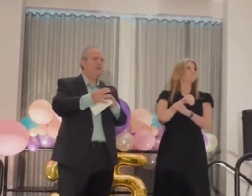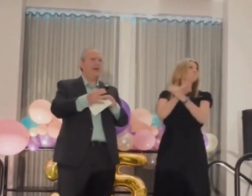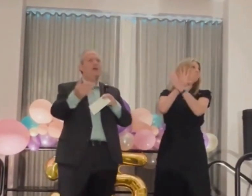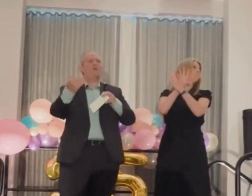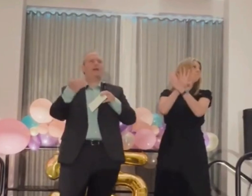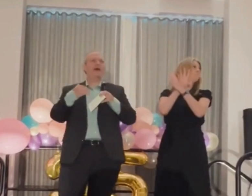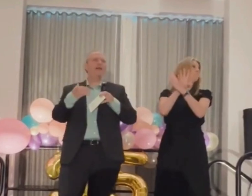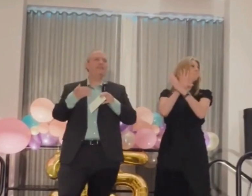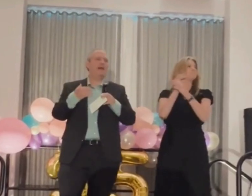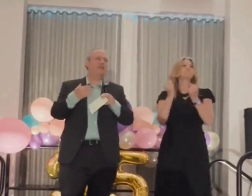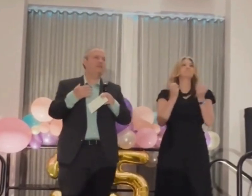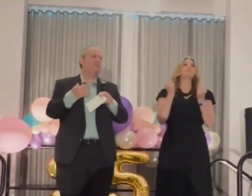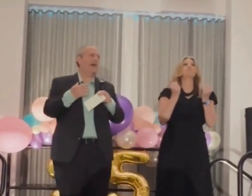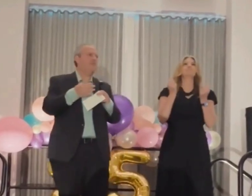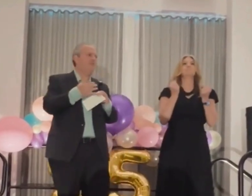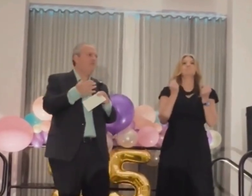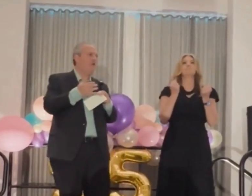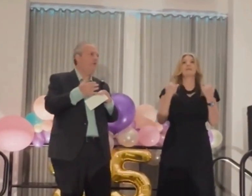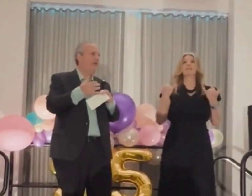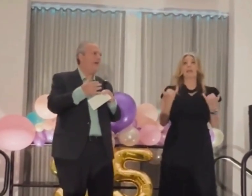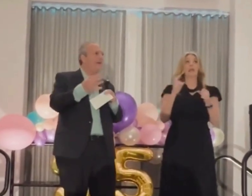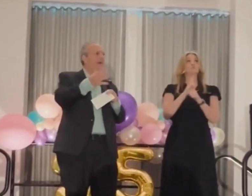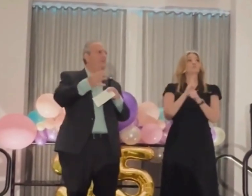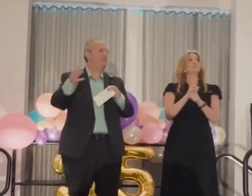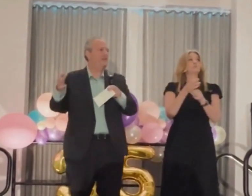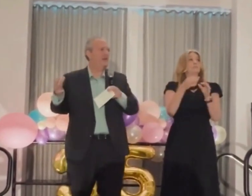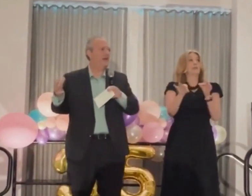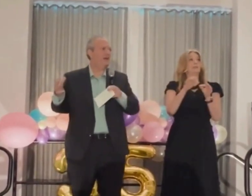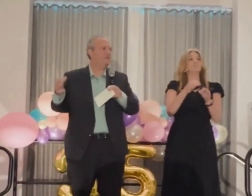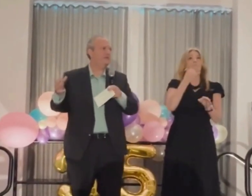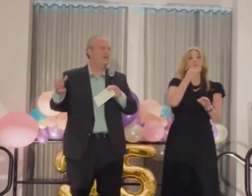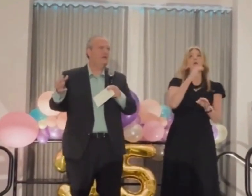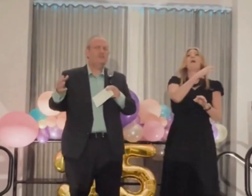so now in my life I use captioned phones and I used VRS.